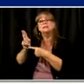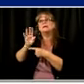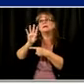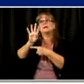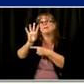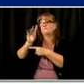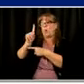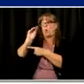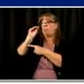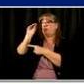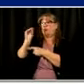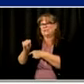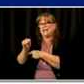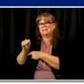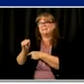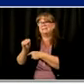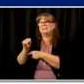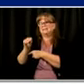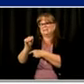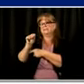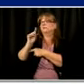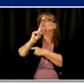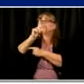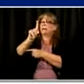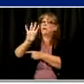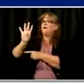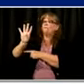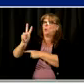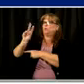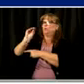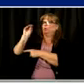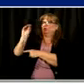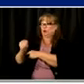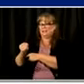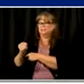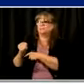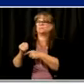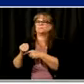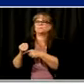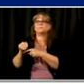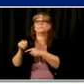in a moment are younger and and whiter than than who's been affected by this overall uh the key